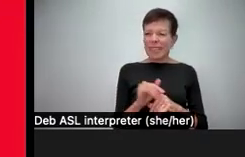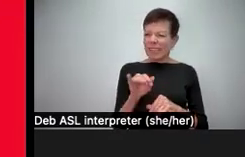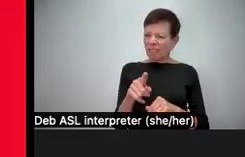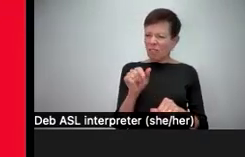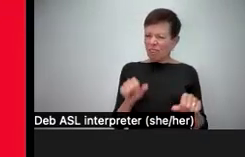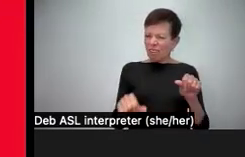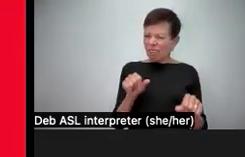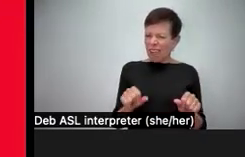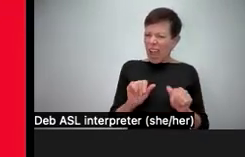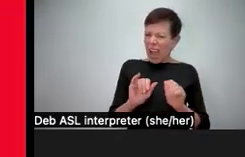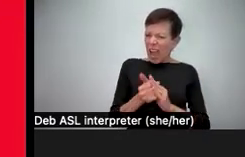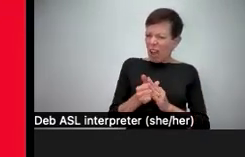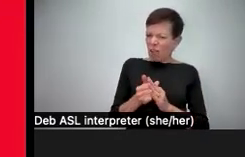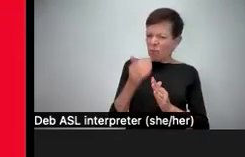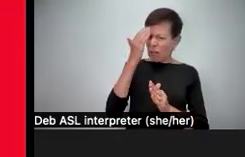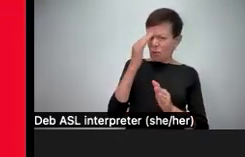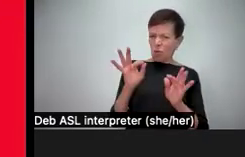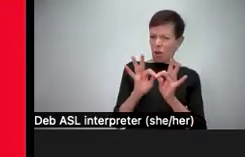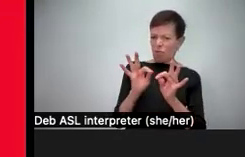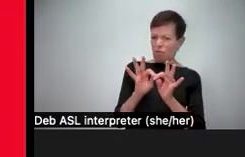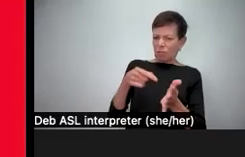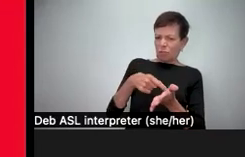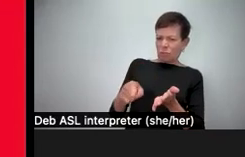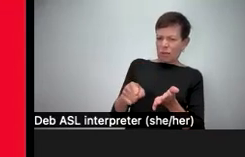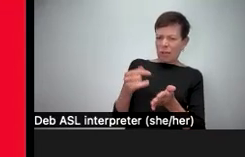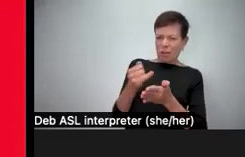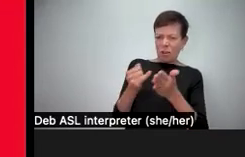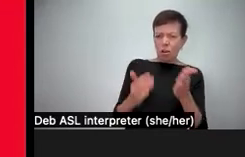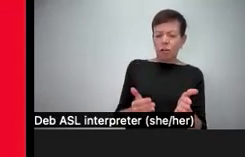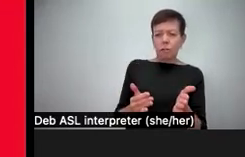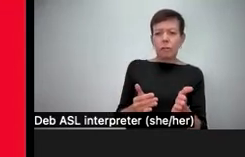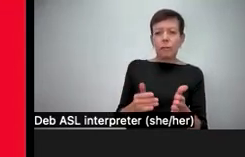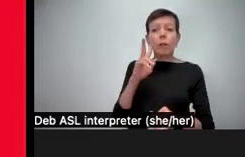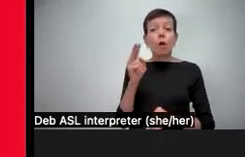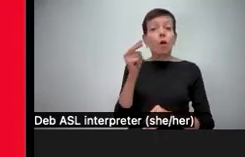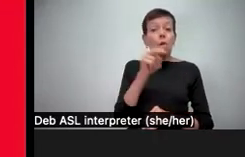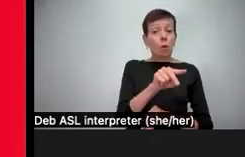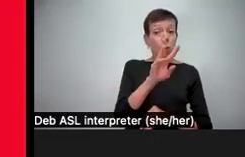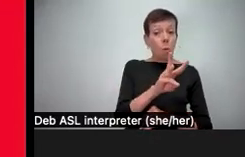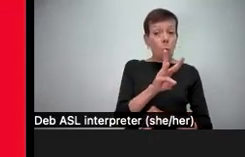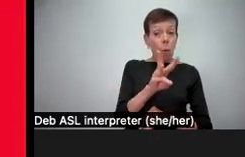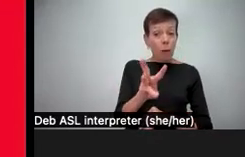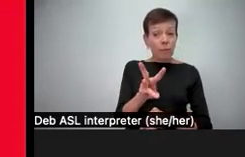we really recommend looking at CARFAC. It's a website that kind of has an outline of a